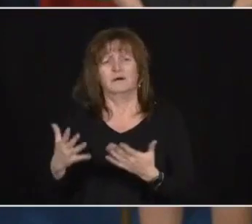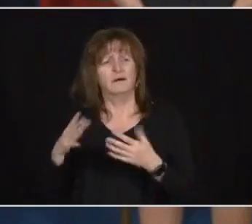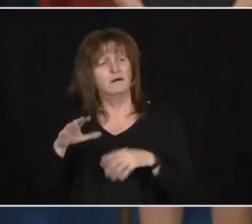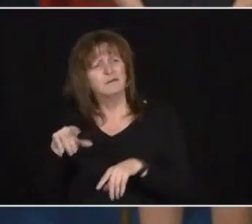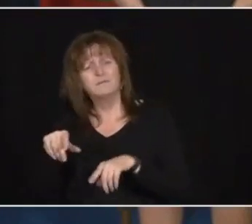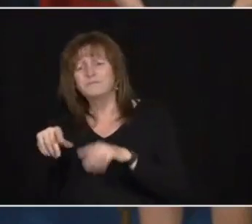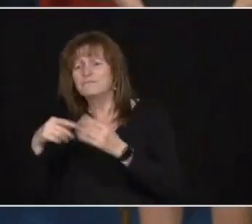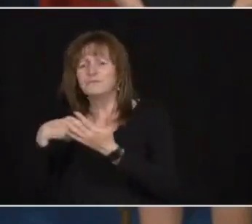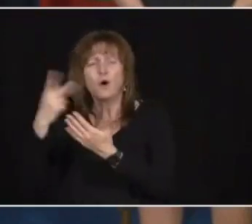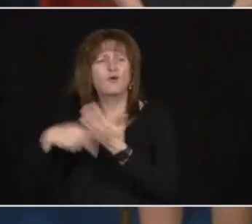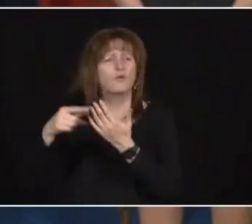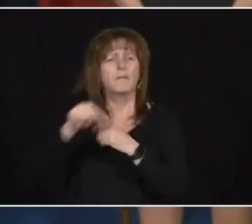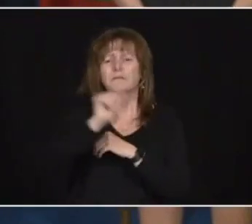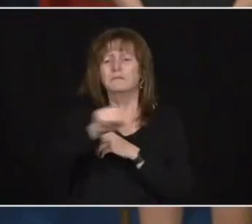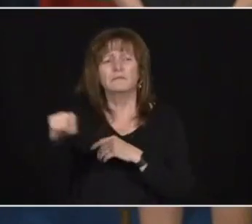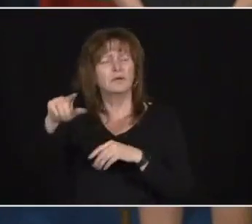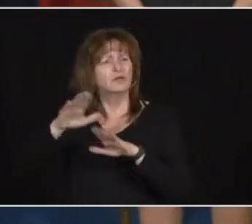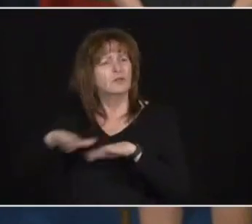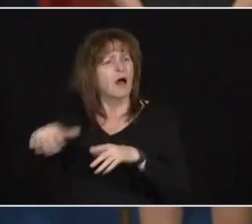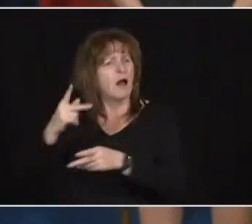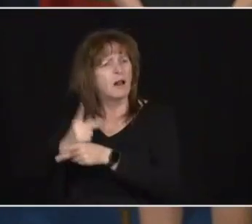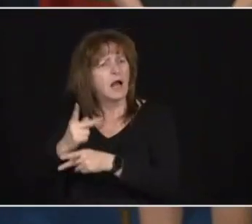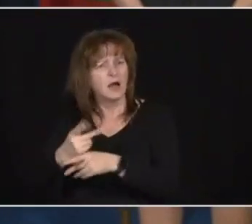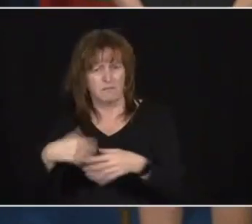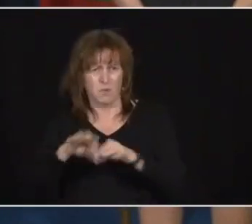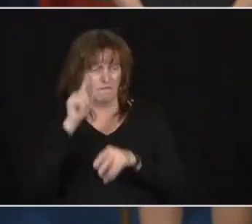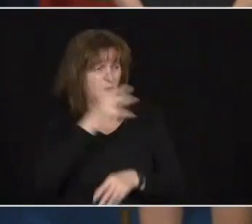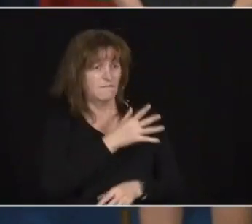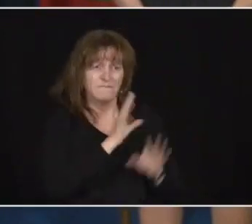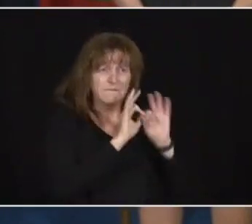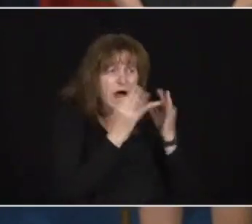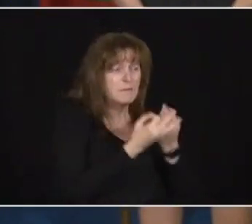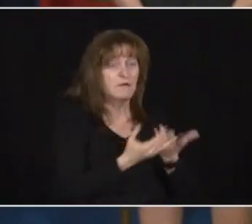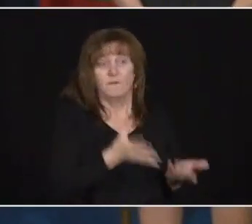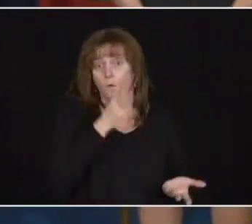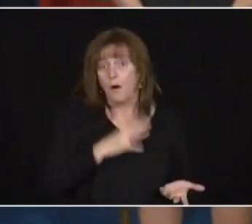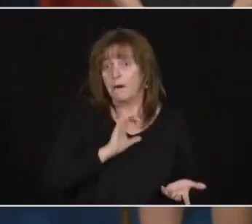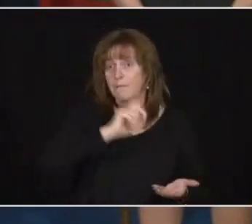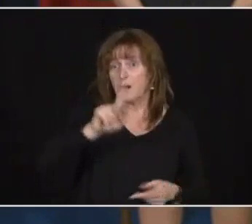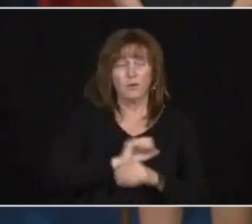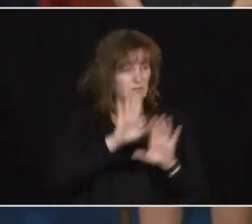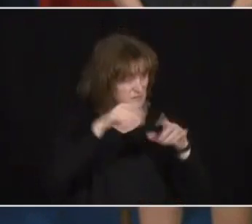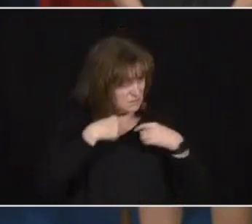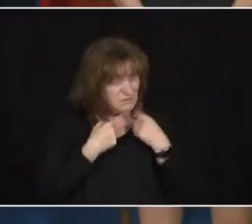entering the job market. We get that. We will be able to report more on the details